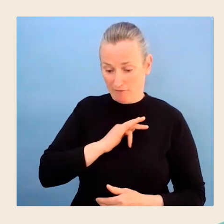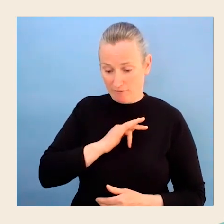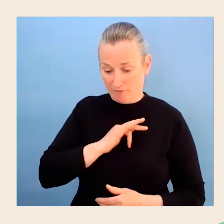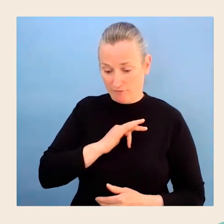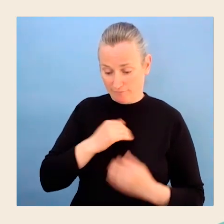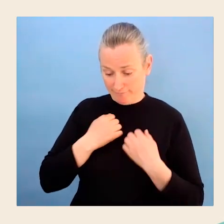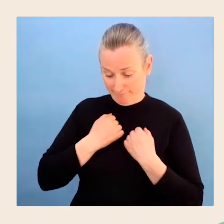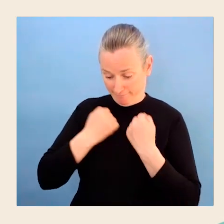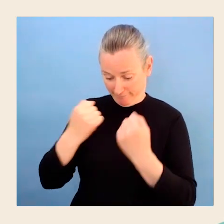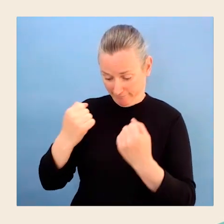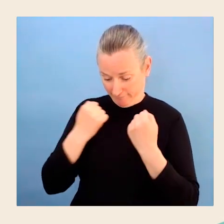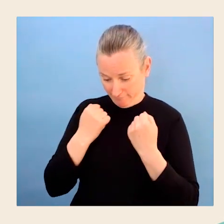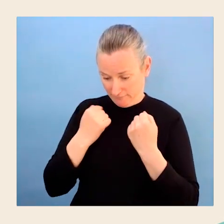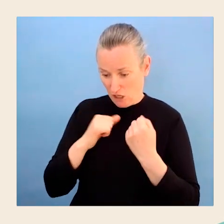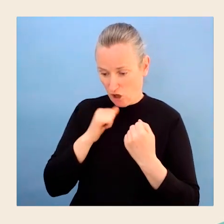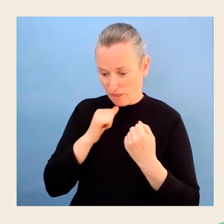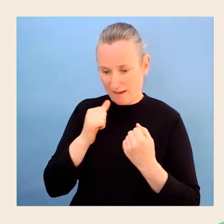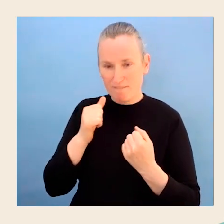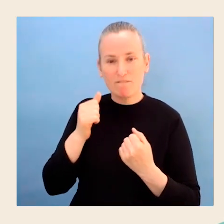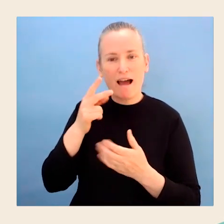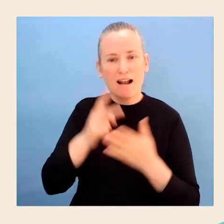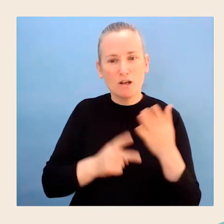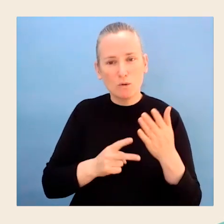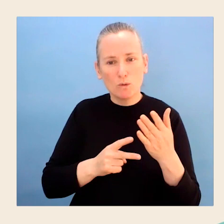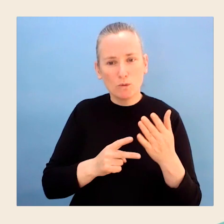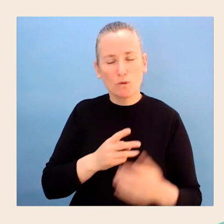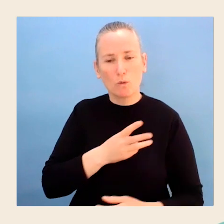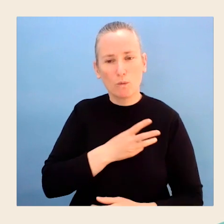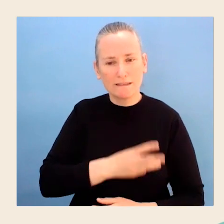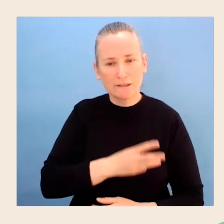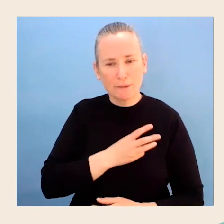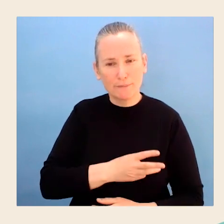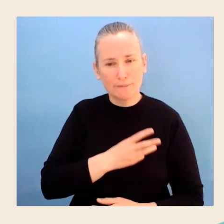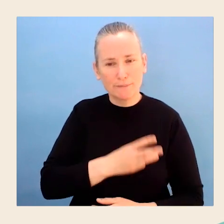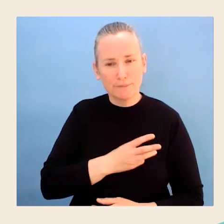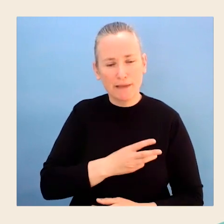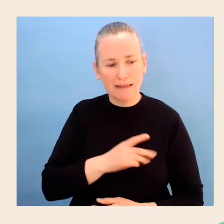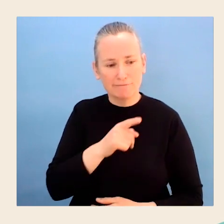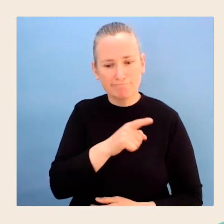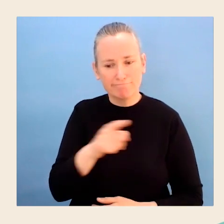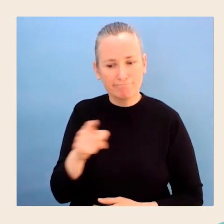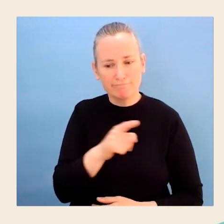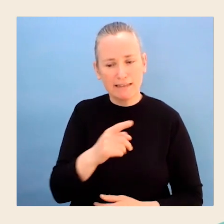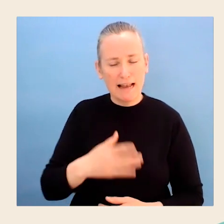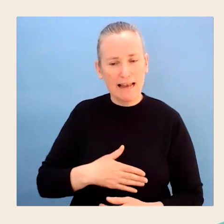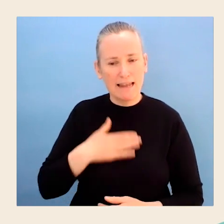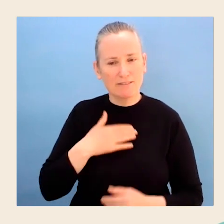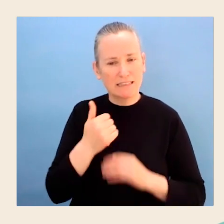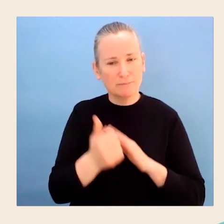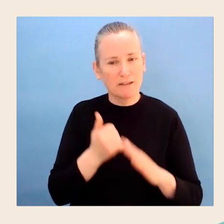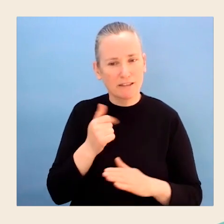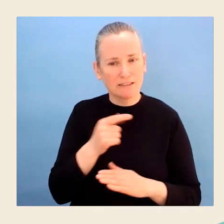and varied unique experiences of multiply marginalised disabled people,